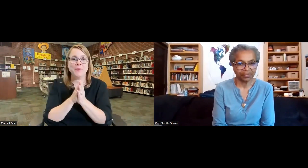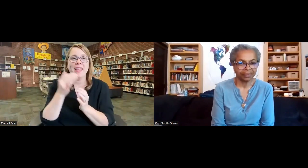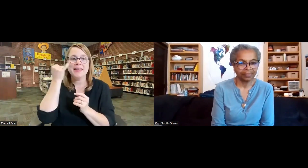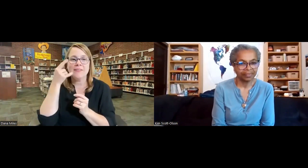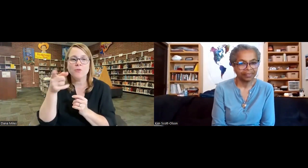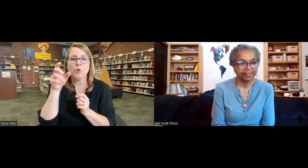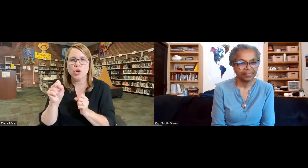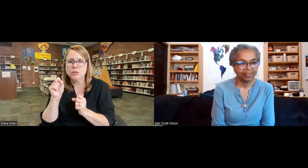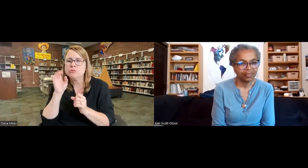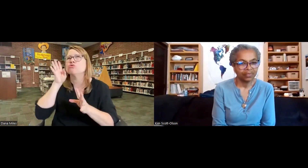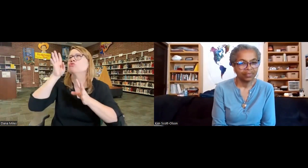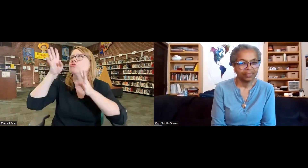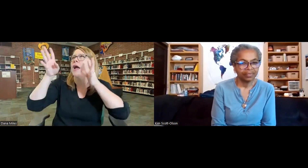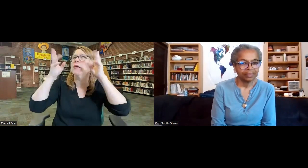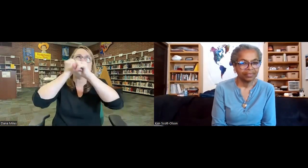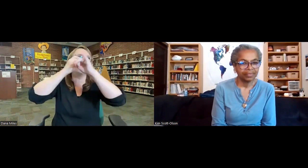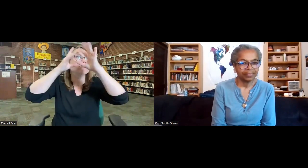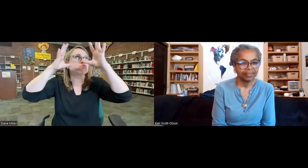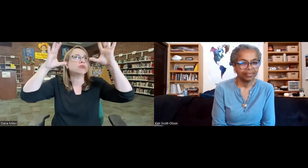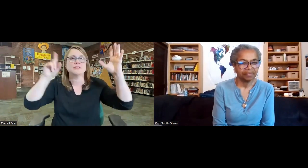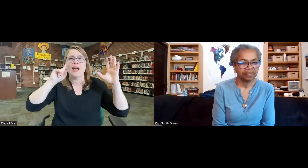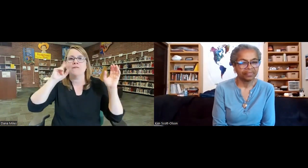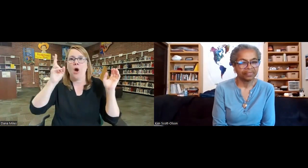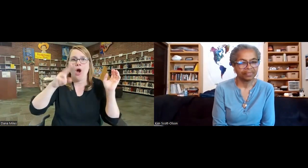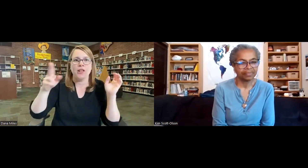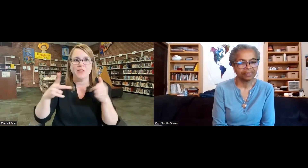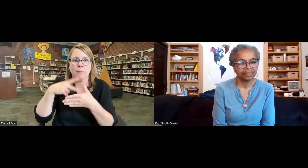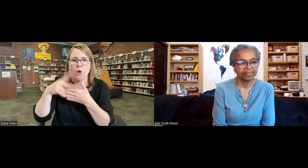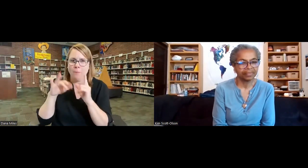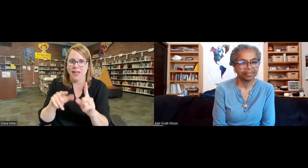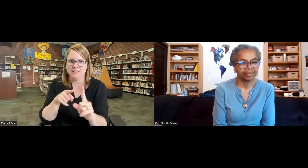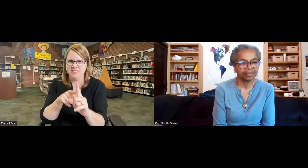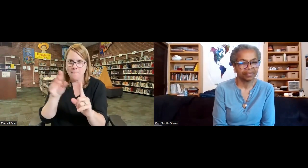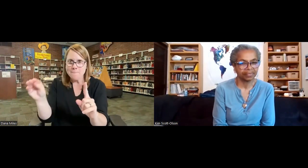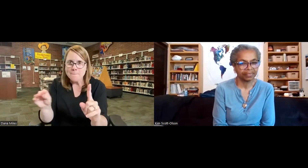So Kim, if you could dream of a Deaf and Hard of Hearing program